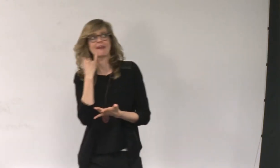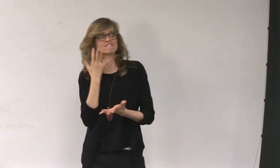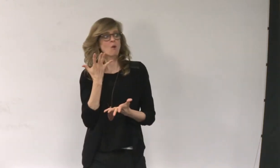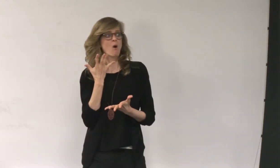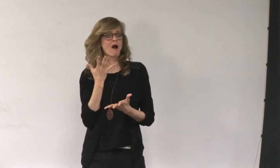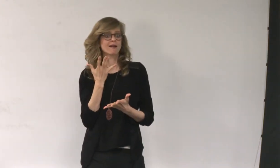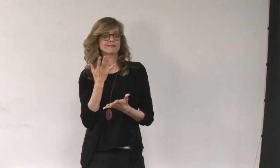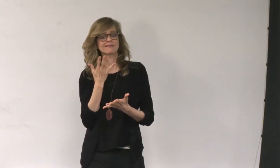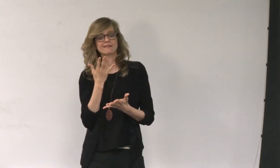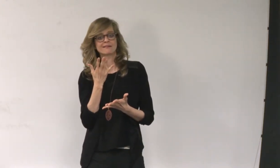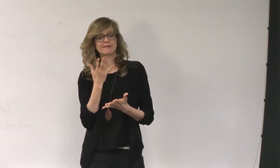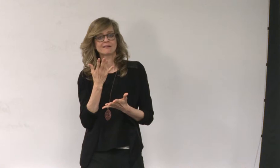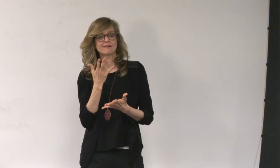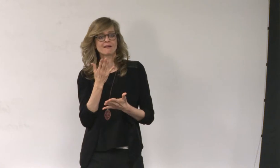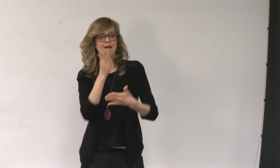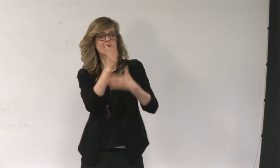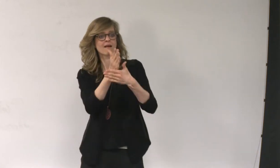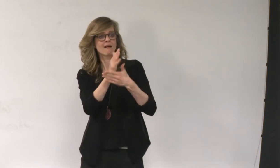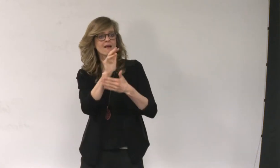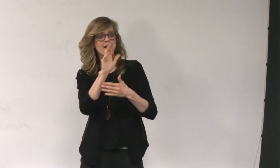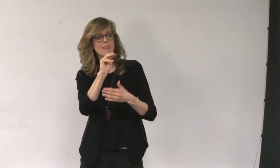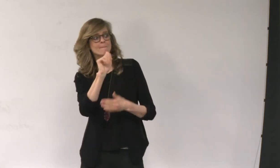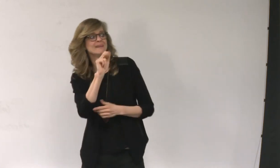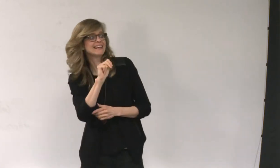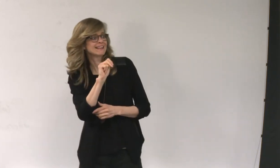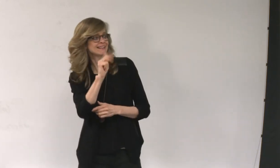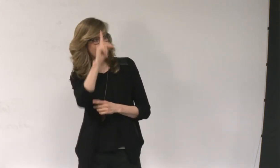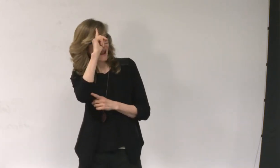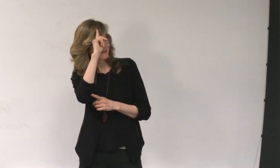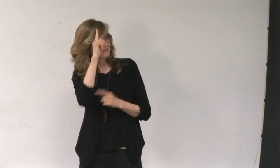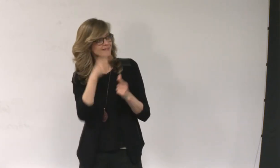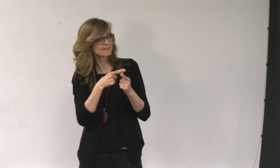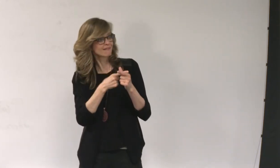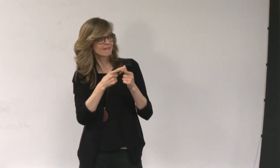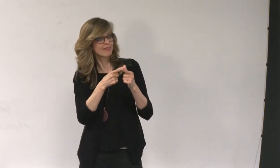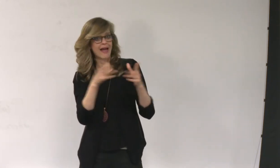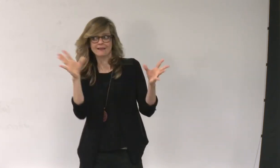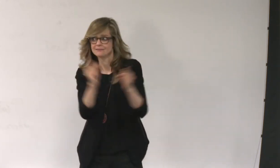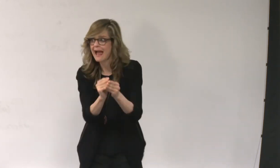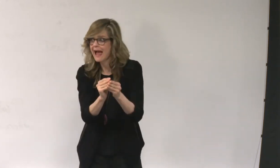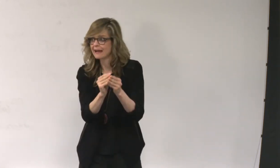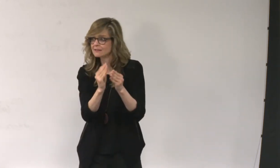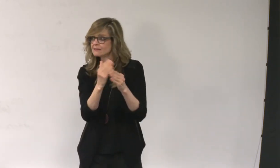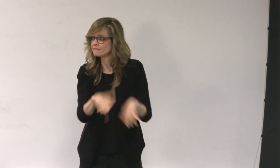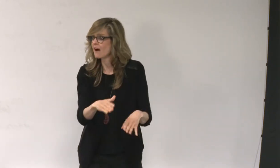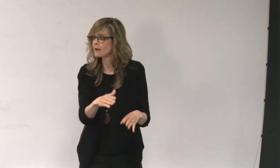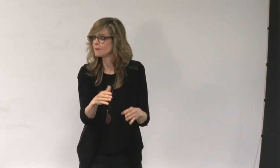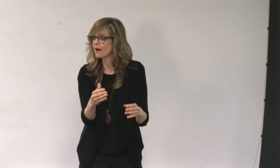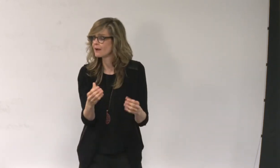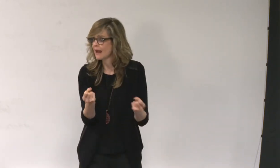IT'S FACTUAL INFORMATION. AND THEN YOU FIND THE MEAN HEIGHT WITHIN A GROUP OF NUMBERS, AND YOU DIVIDE IT BY